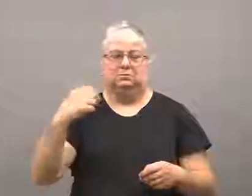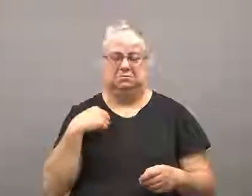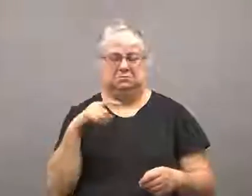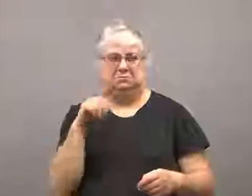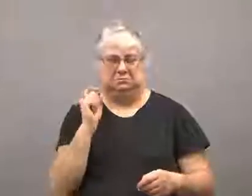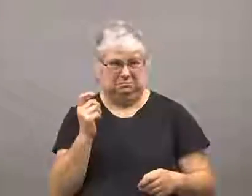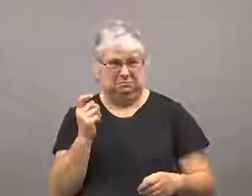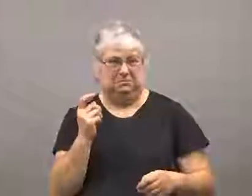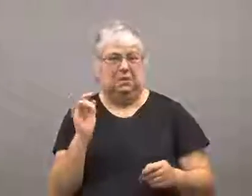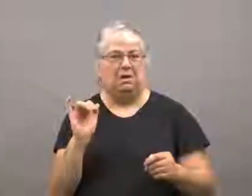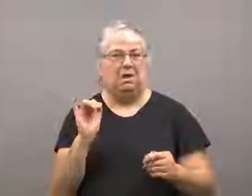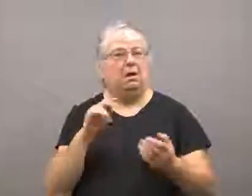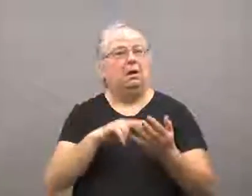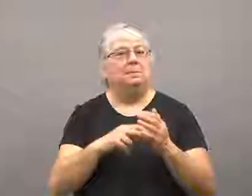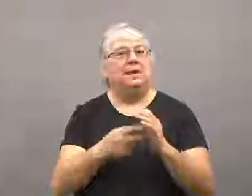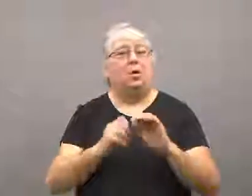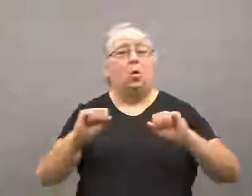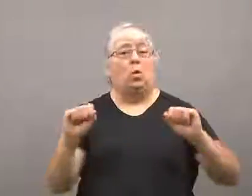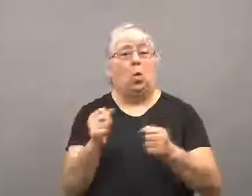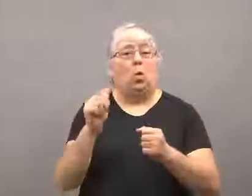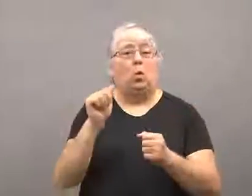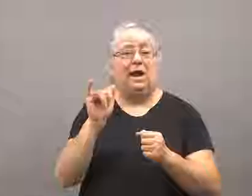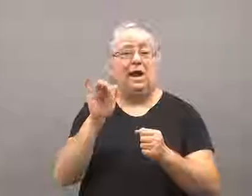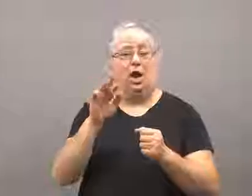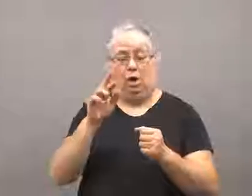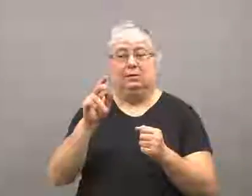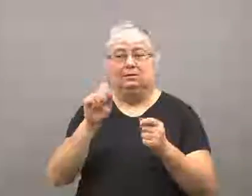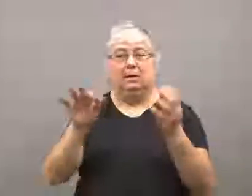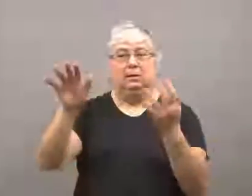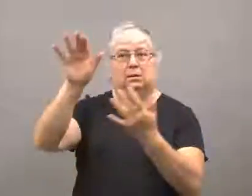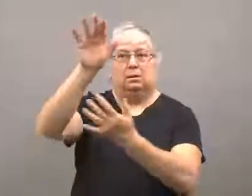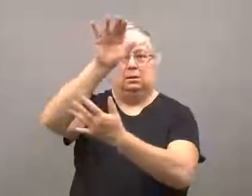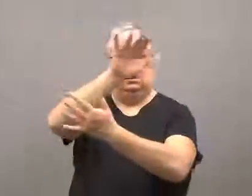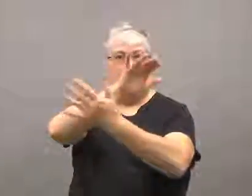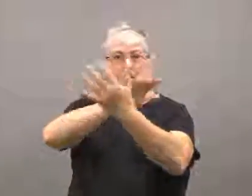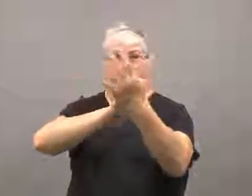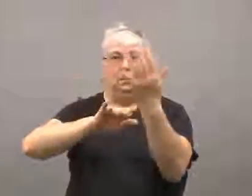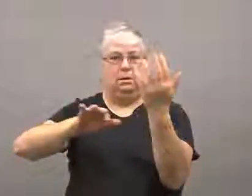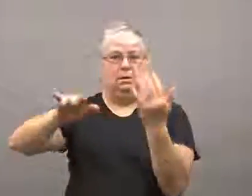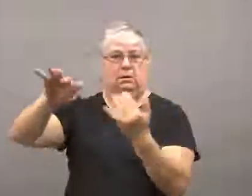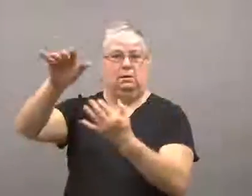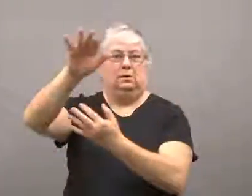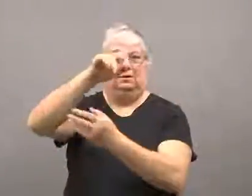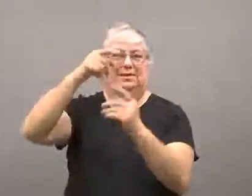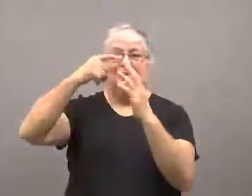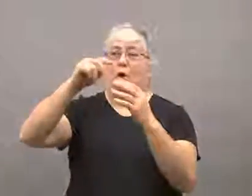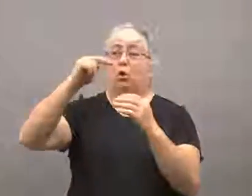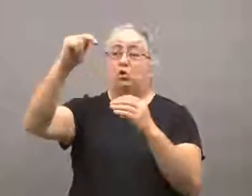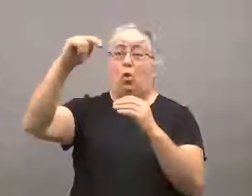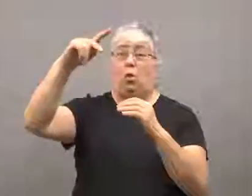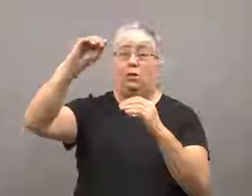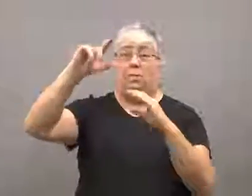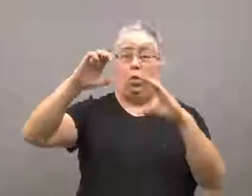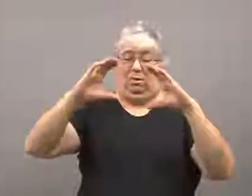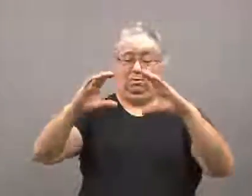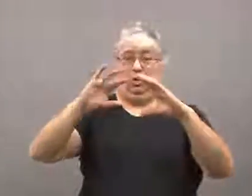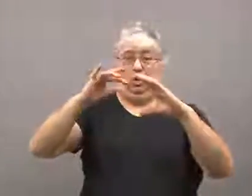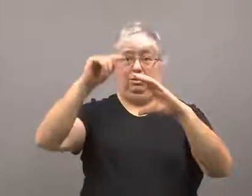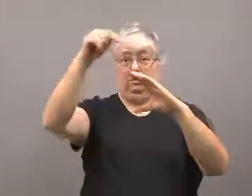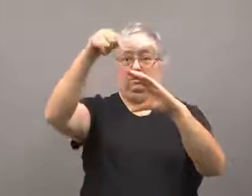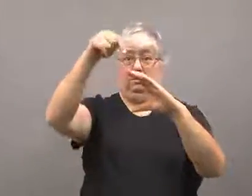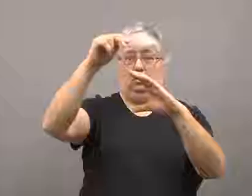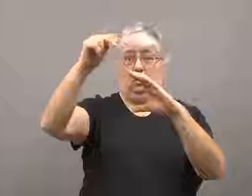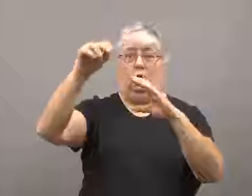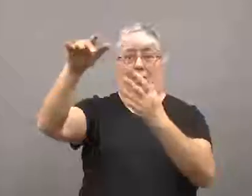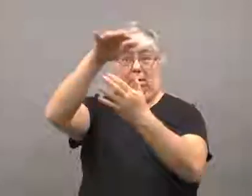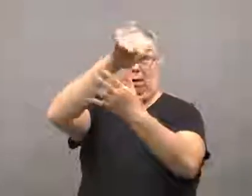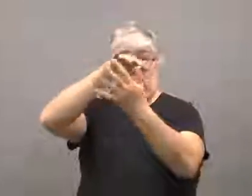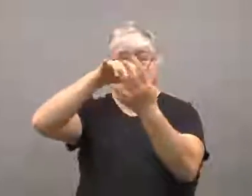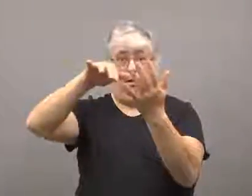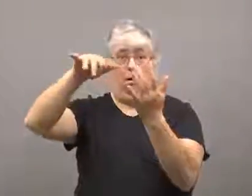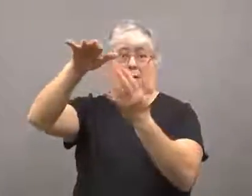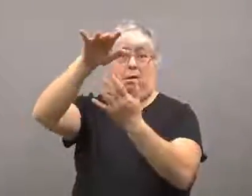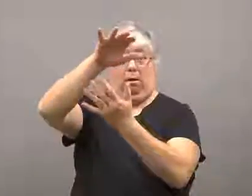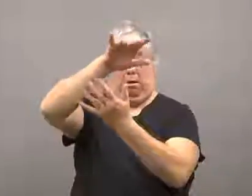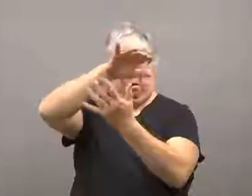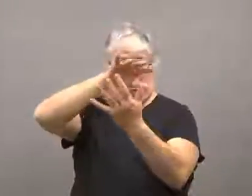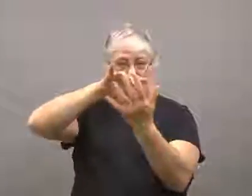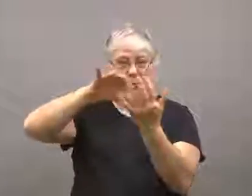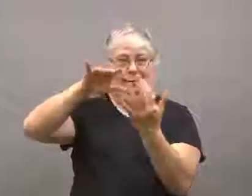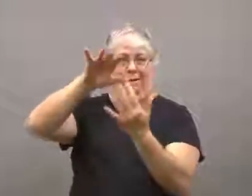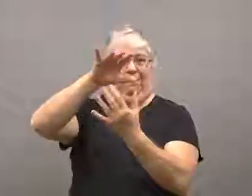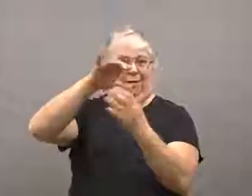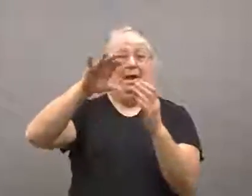That's cold air moving counter clockwise starting at the North Pole.